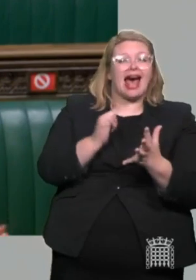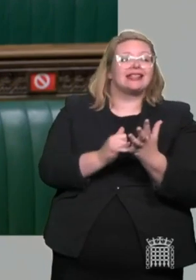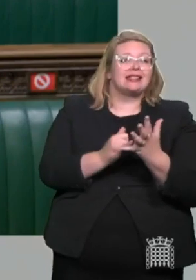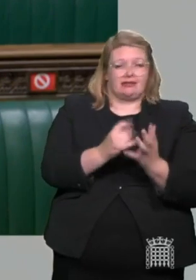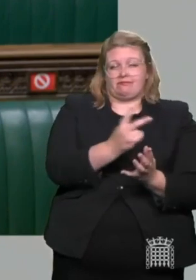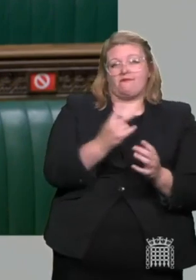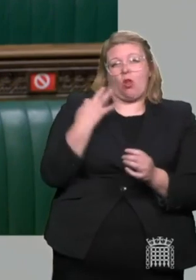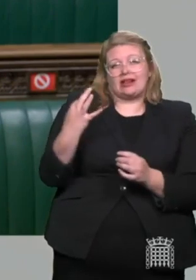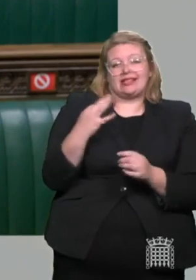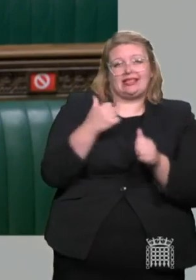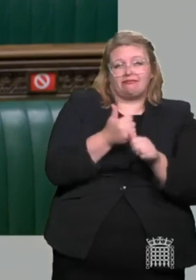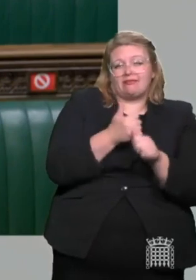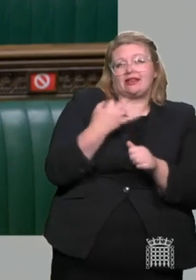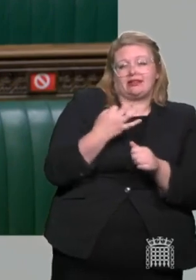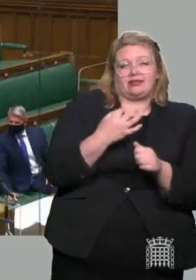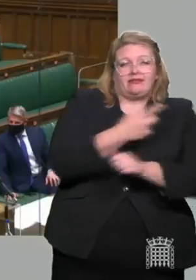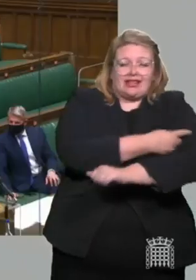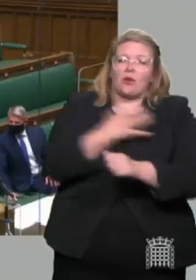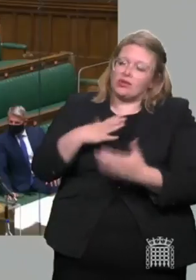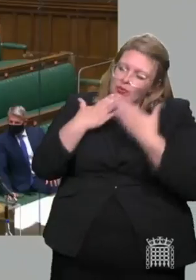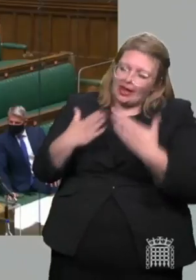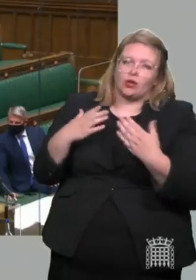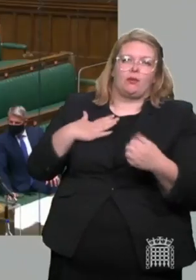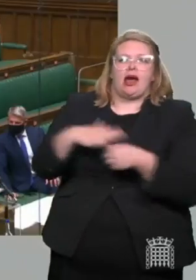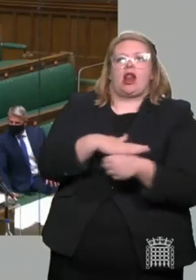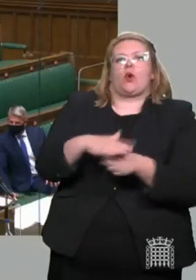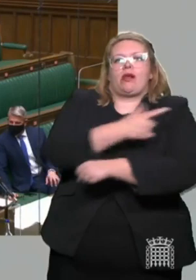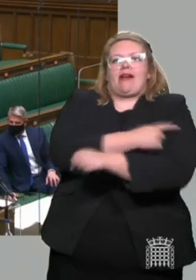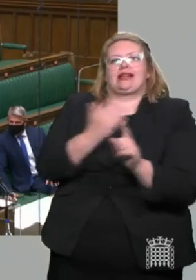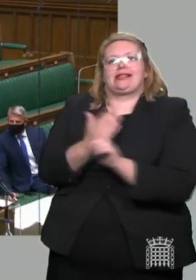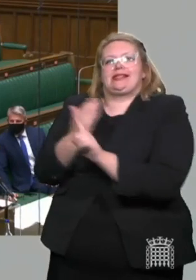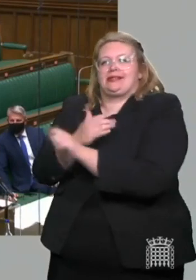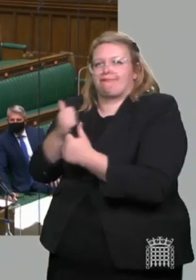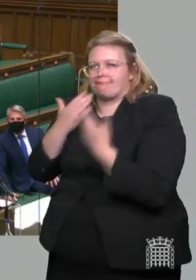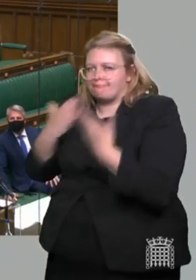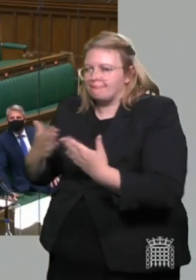the vaccine roll-out in South Bucks. >> The Prime Minister